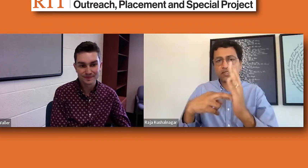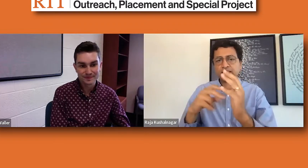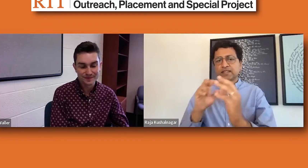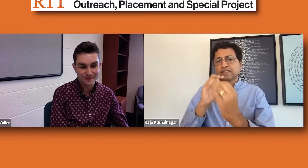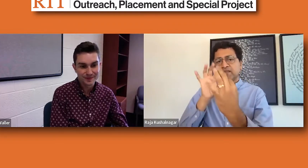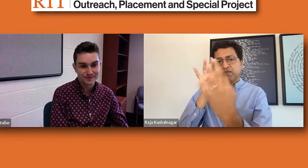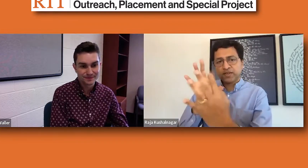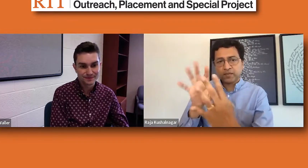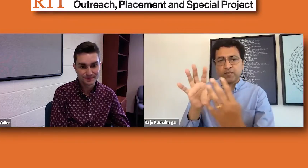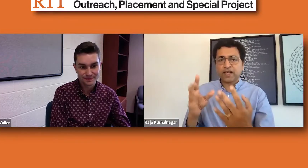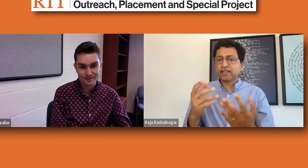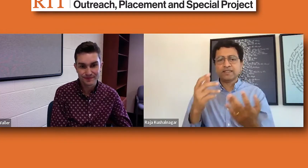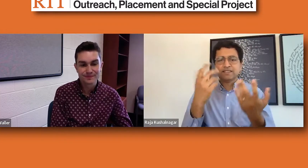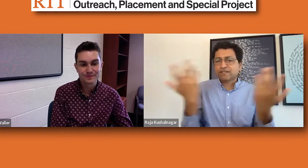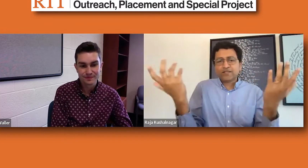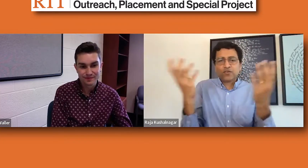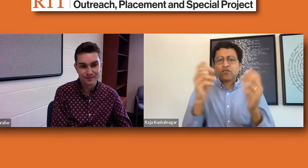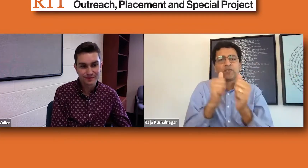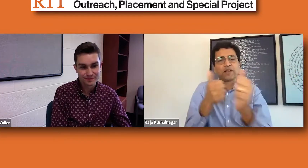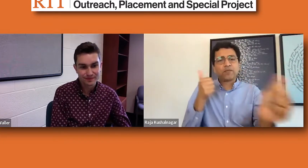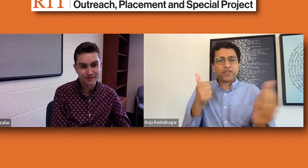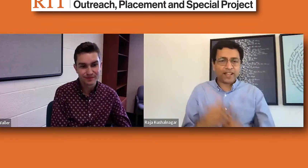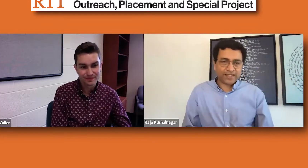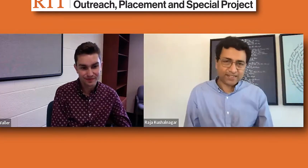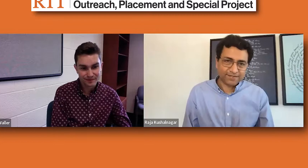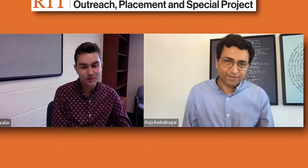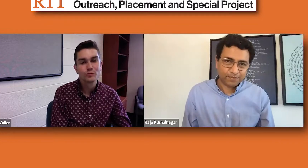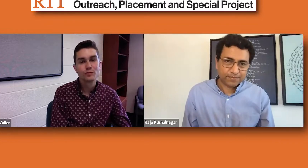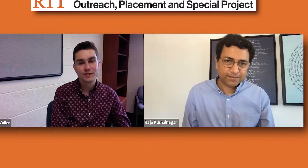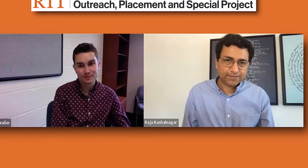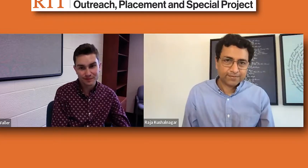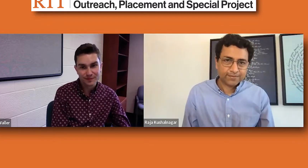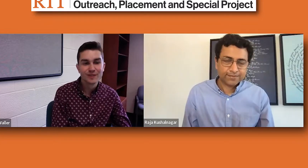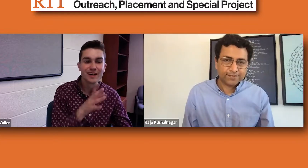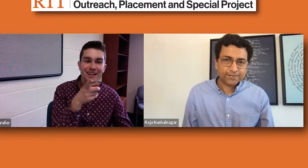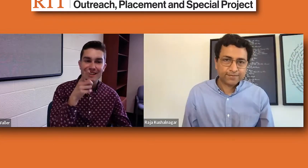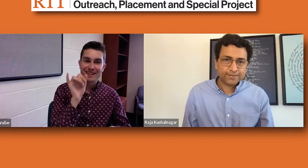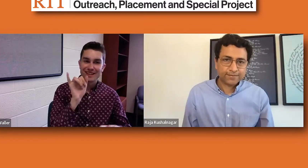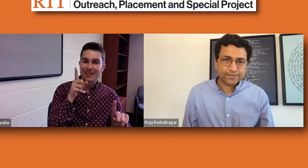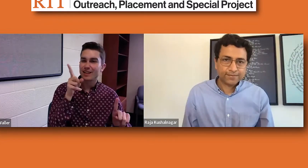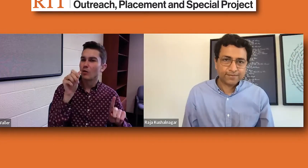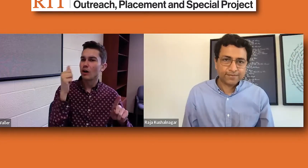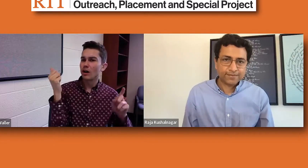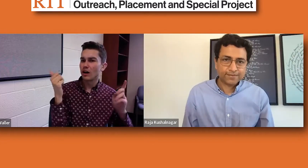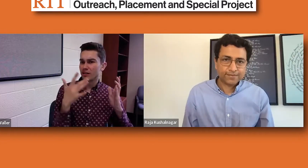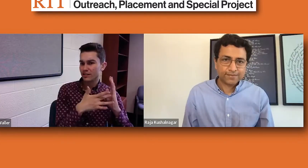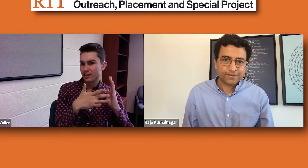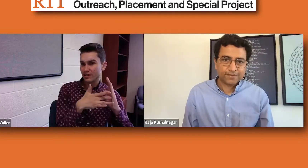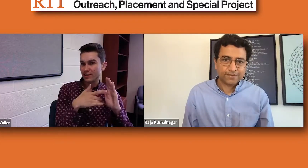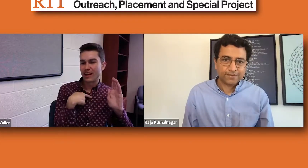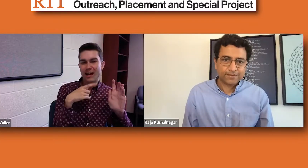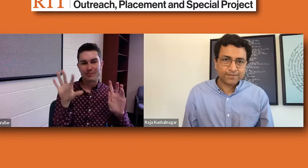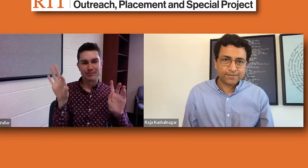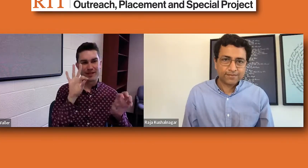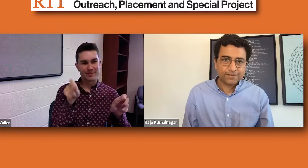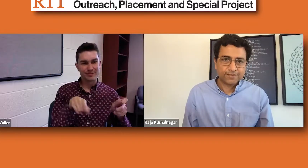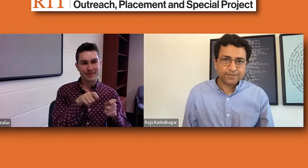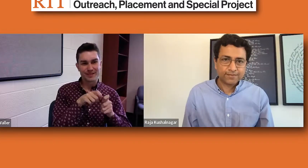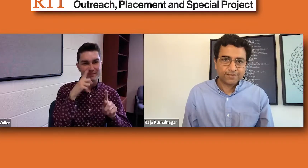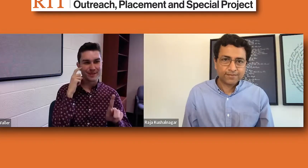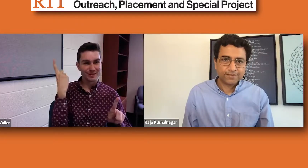they're going to be behind the ball, behind the behind the mark.